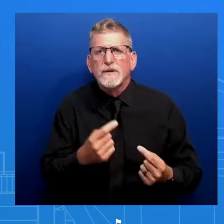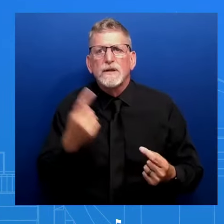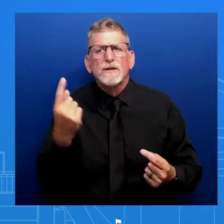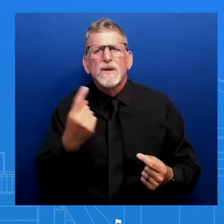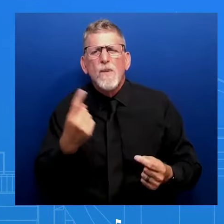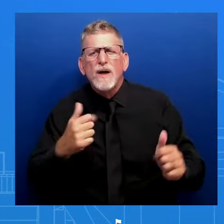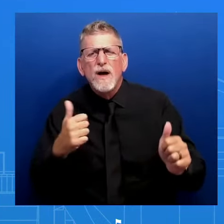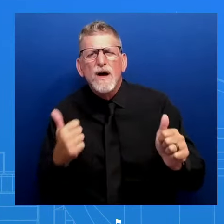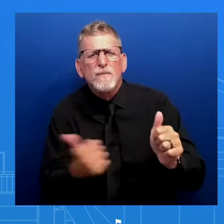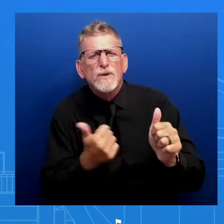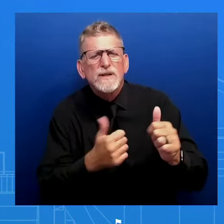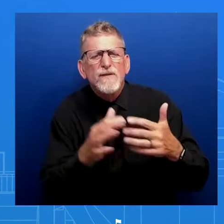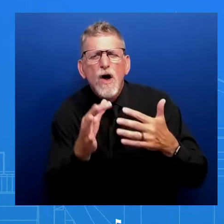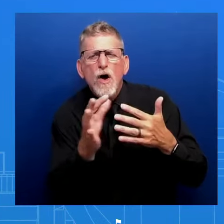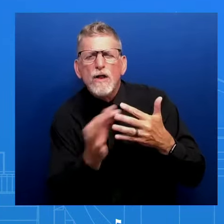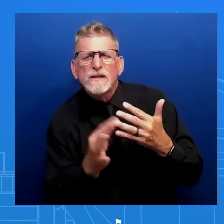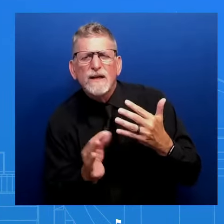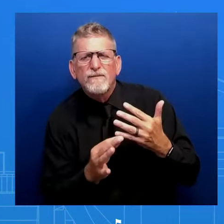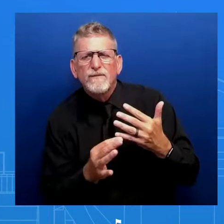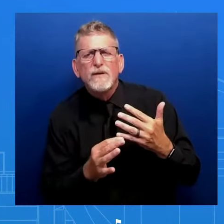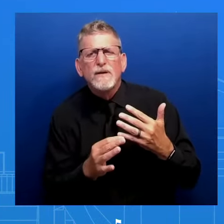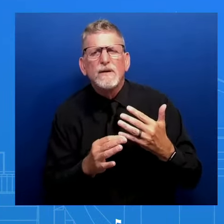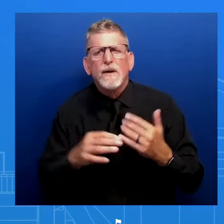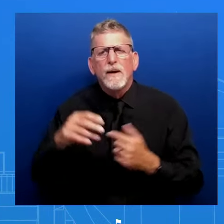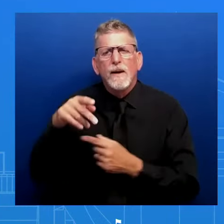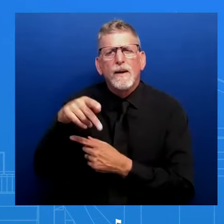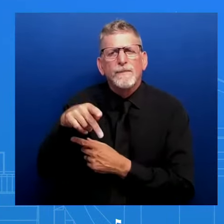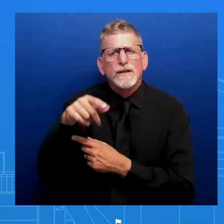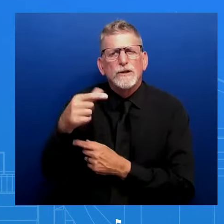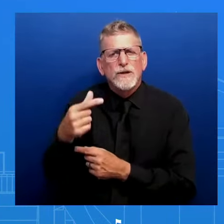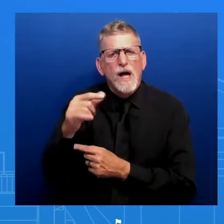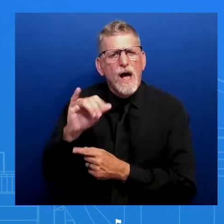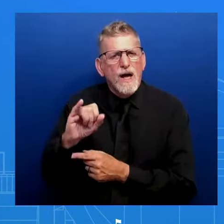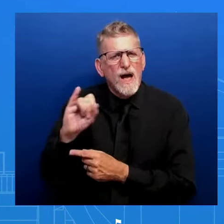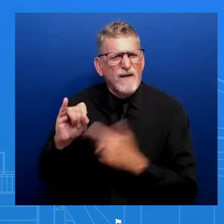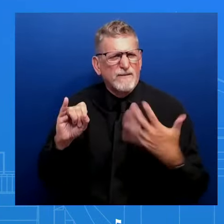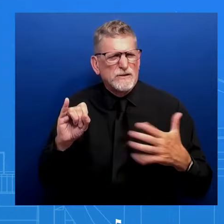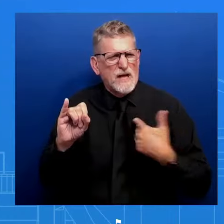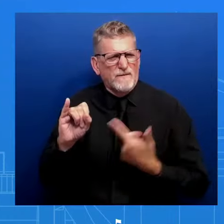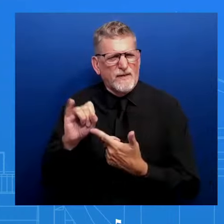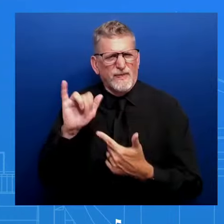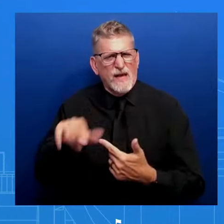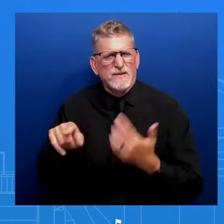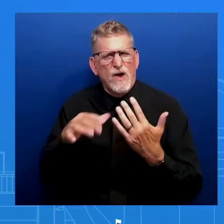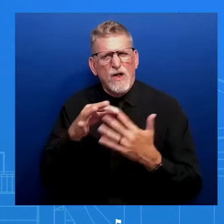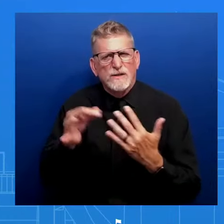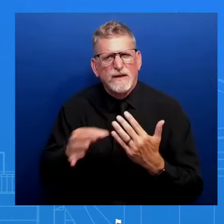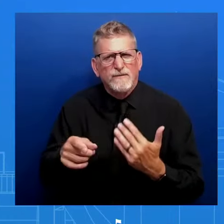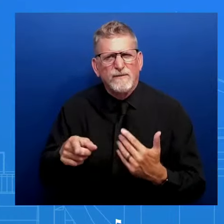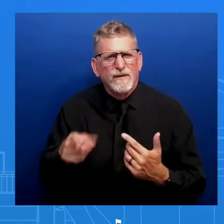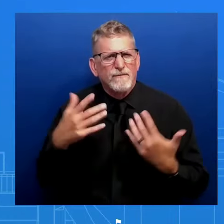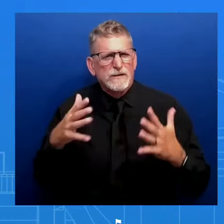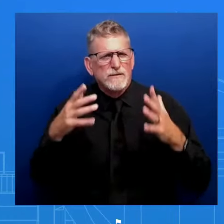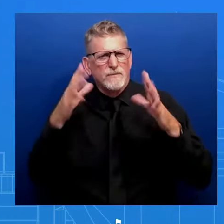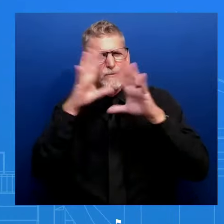the PGII that the President announced at the G7 last year -- the Partnership for Global Investment and Infrastructure,